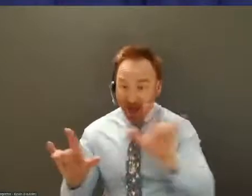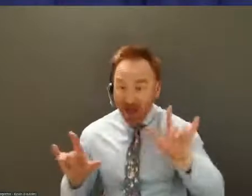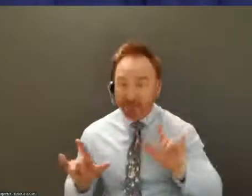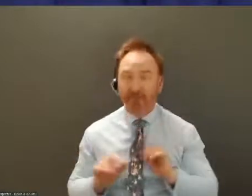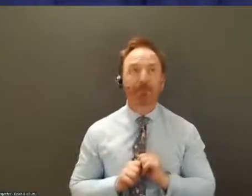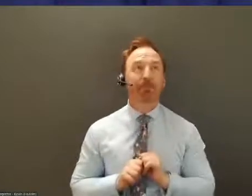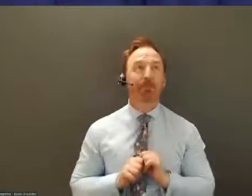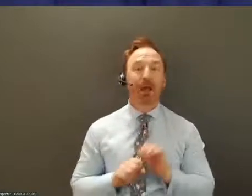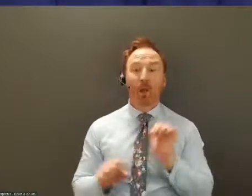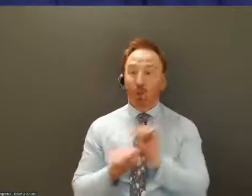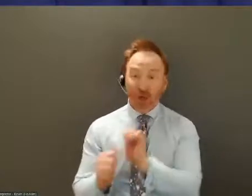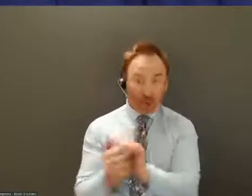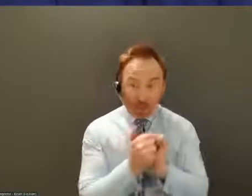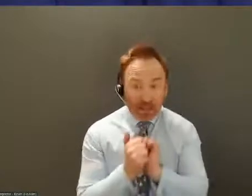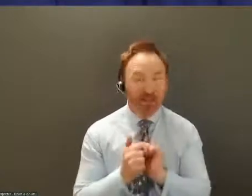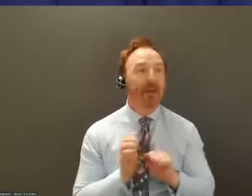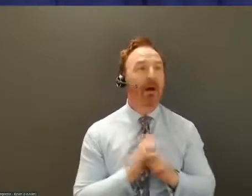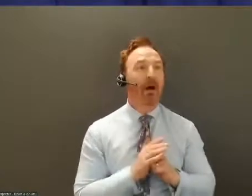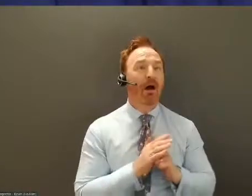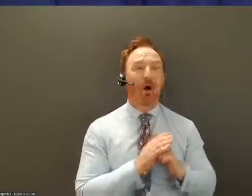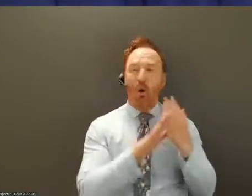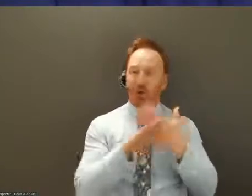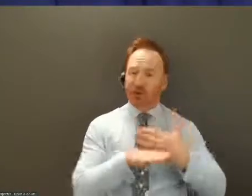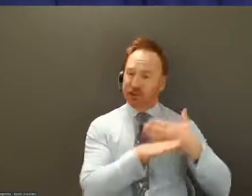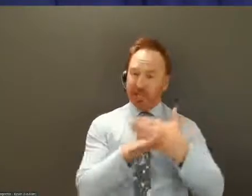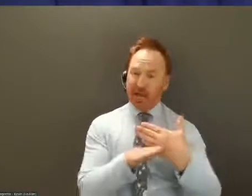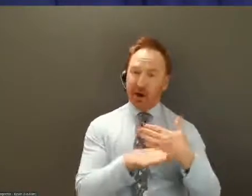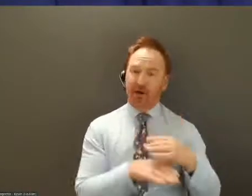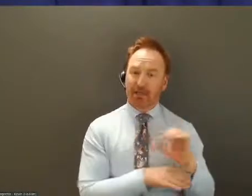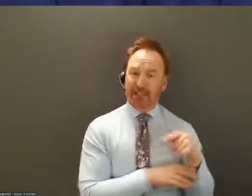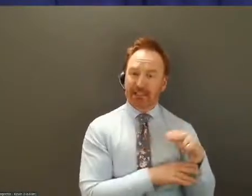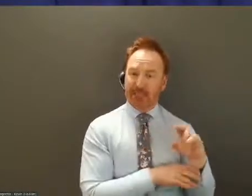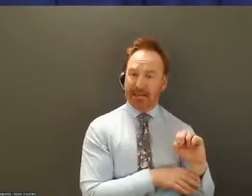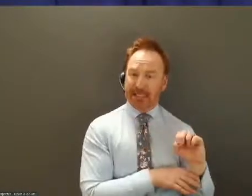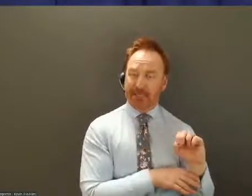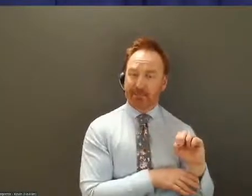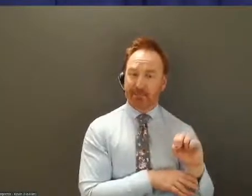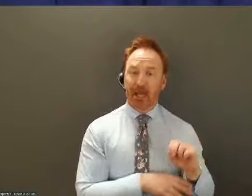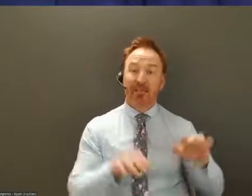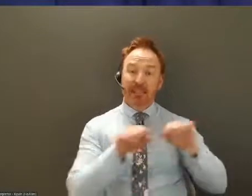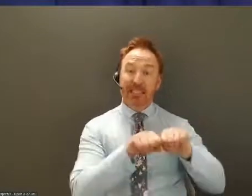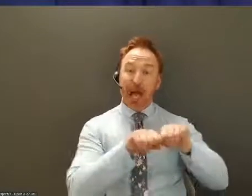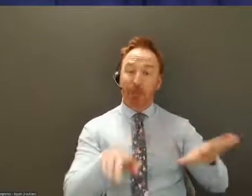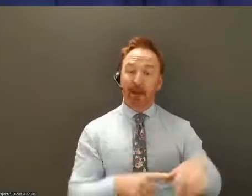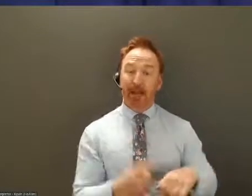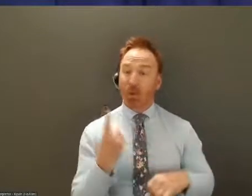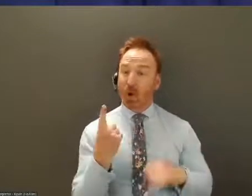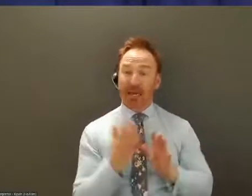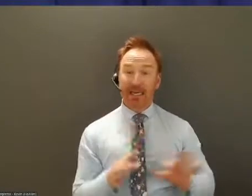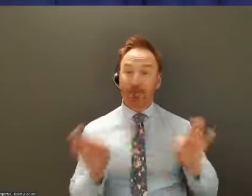The online results assisting has allowed many people to get their results earlier and testing is